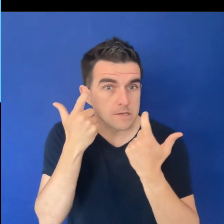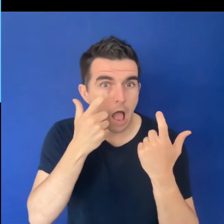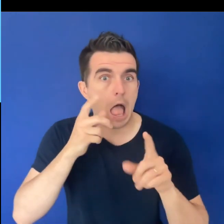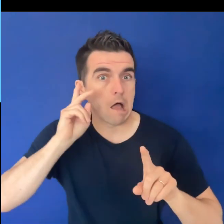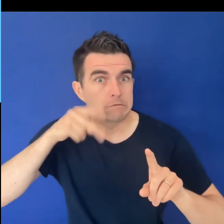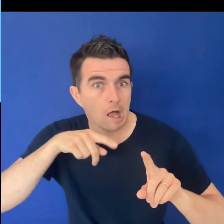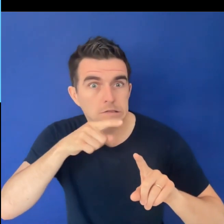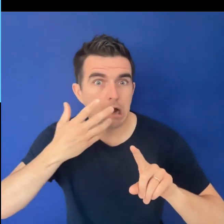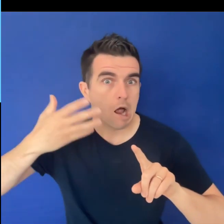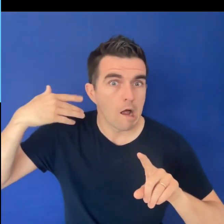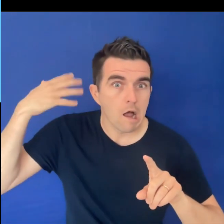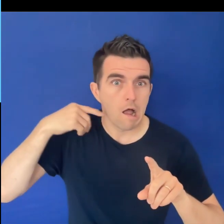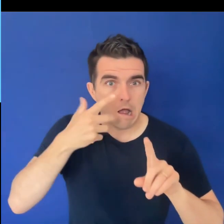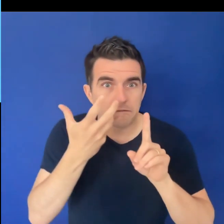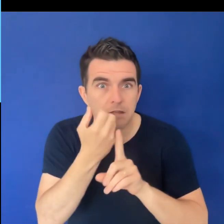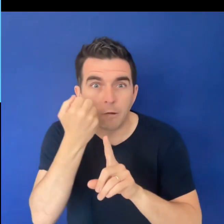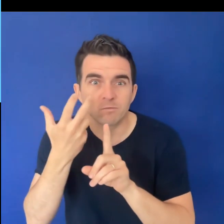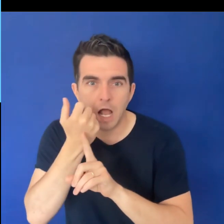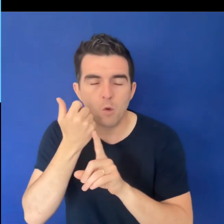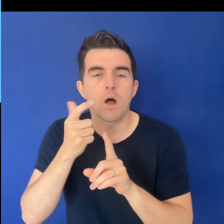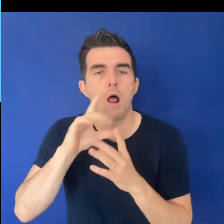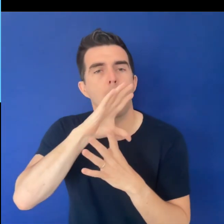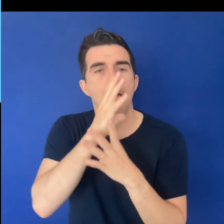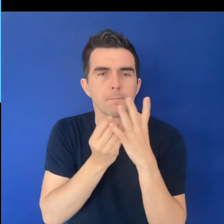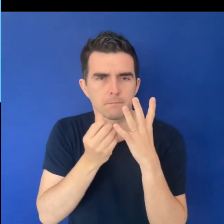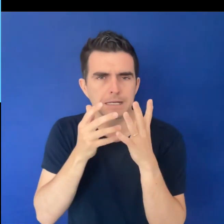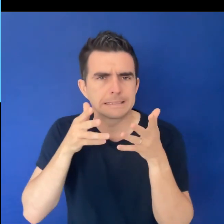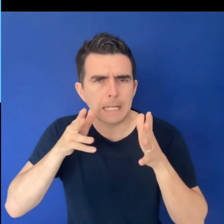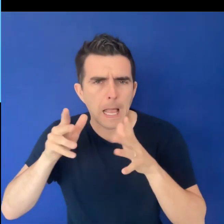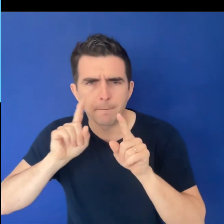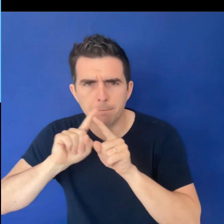Our intuitive inventory systems make managing items a breeze,